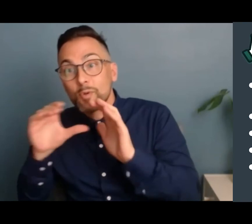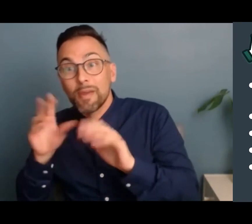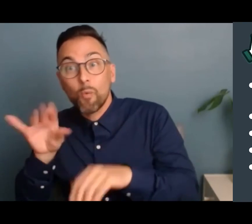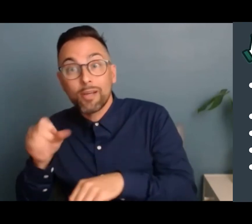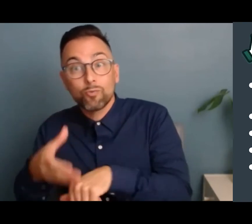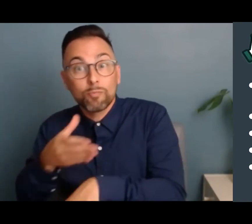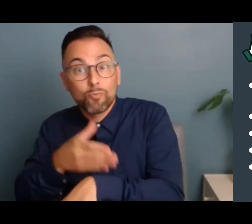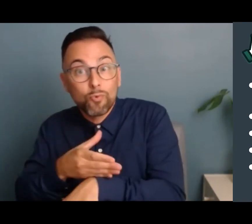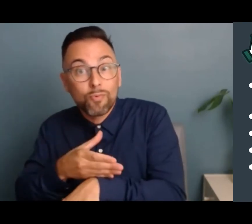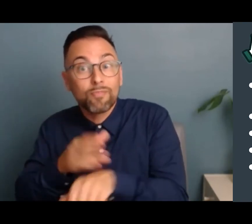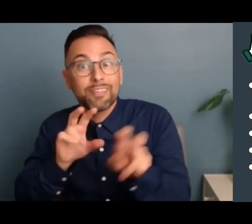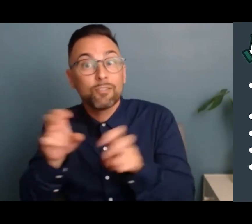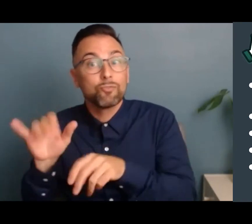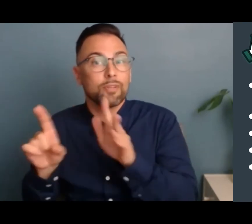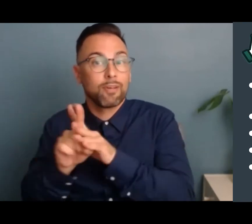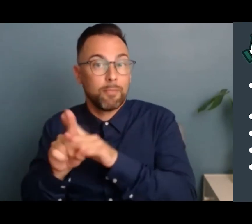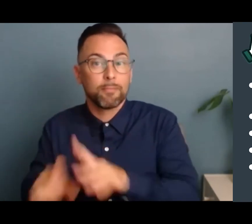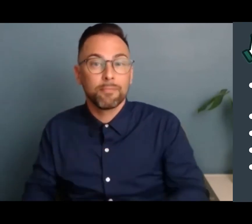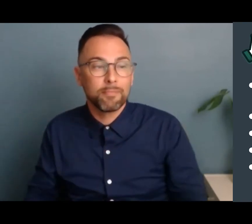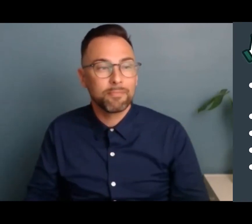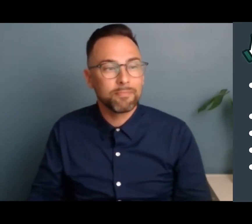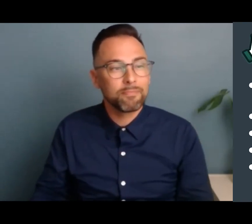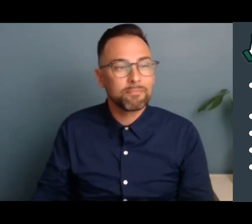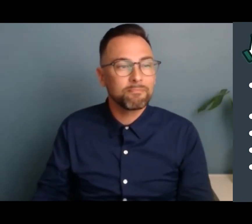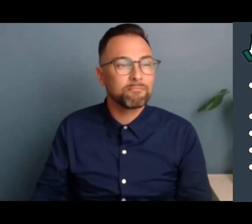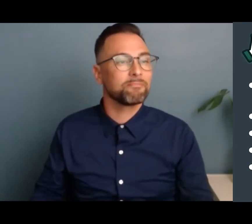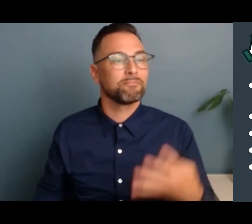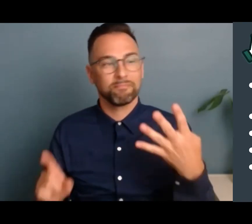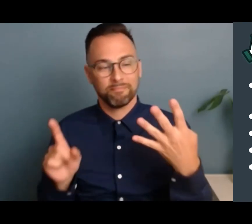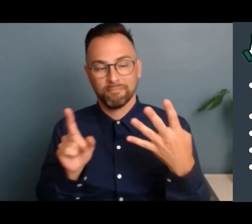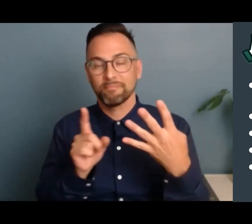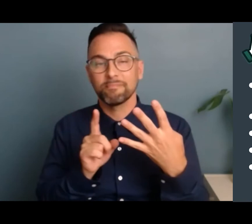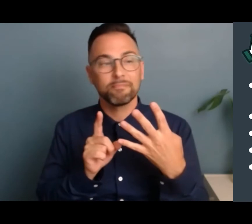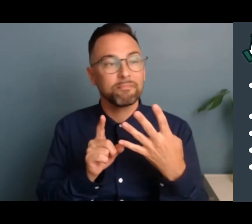communicating different ways to improve on all policies and procedures.